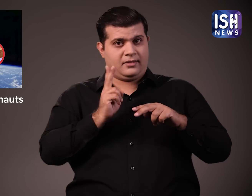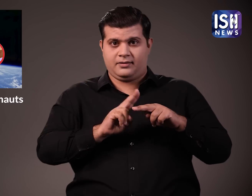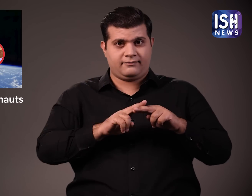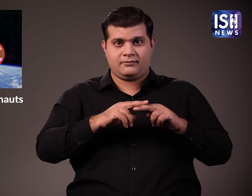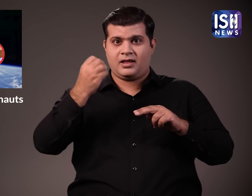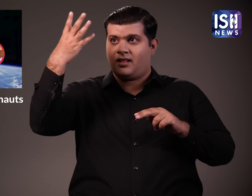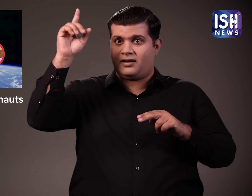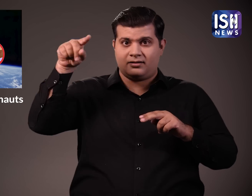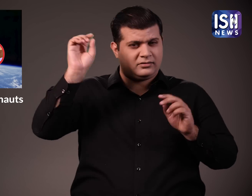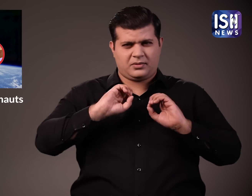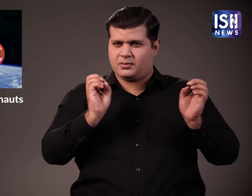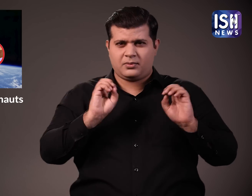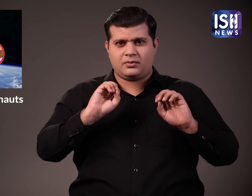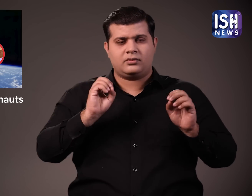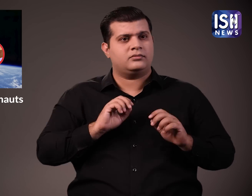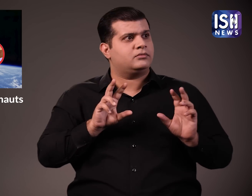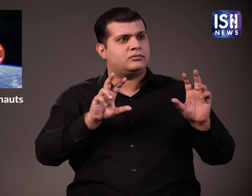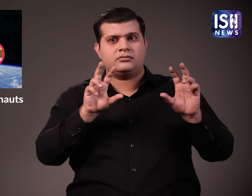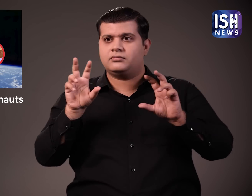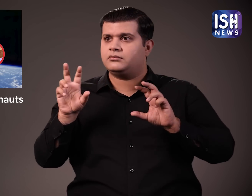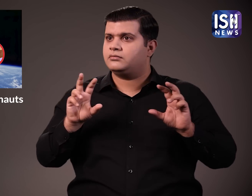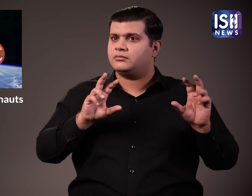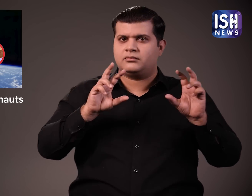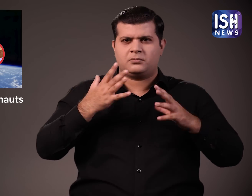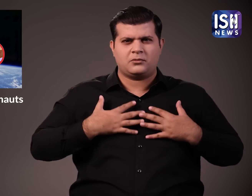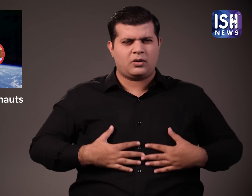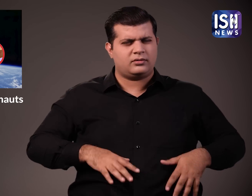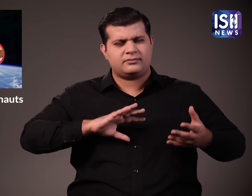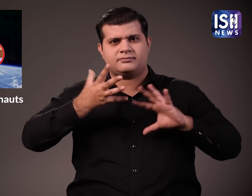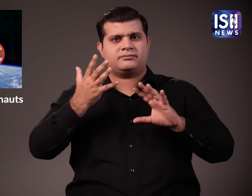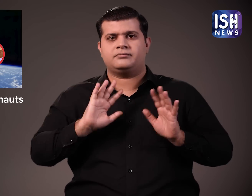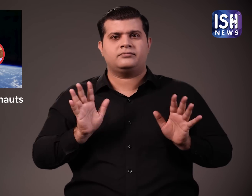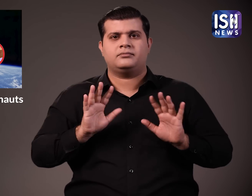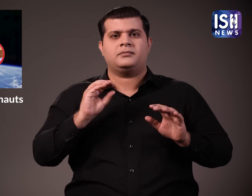If we do not do this, then this can harm the human body.